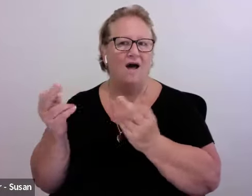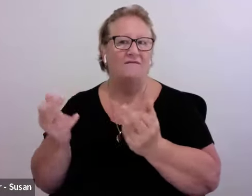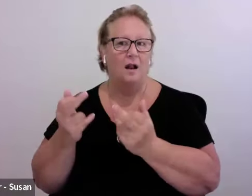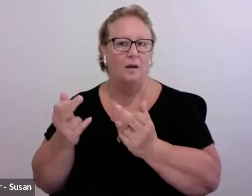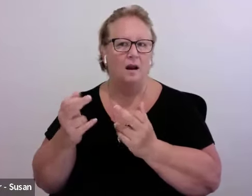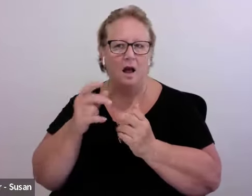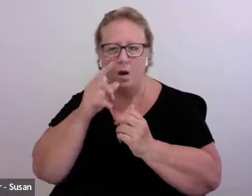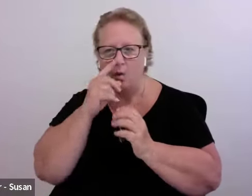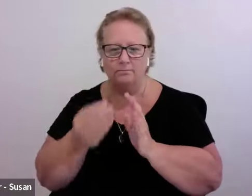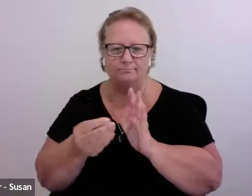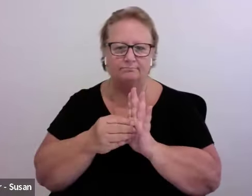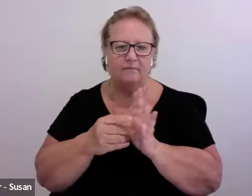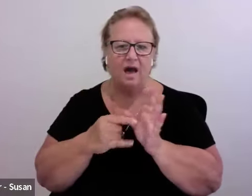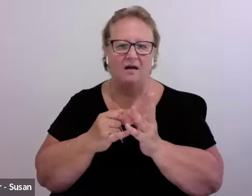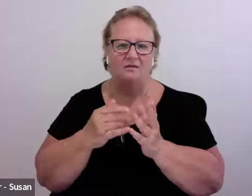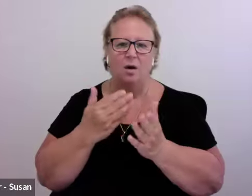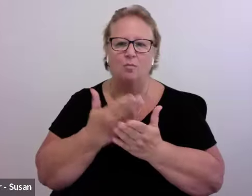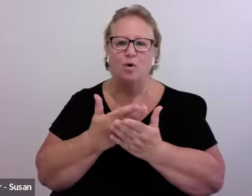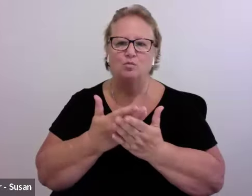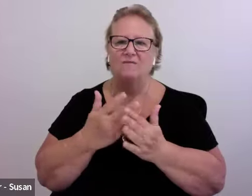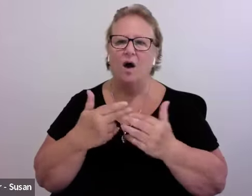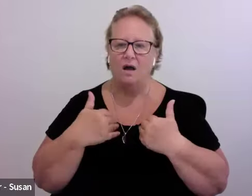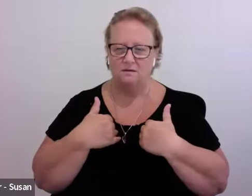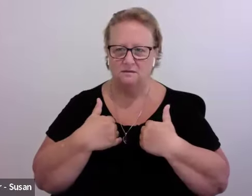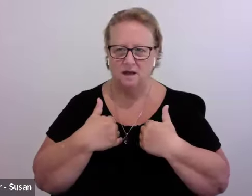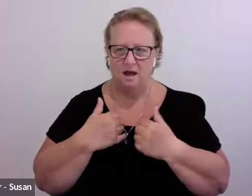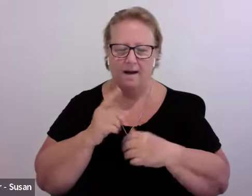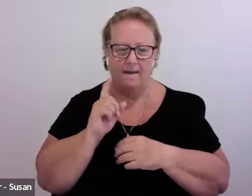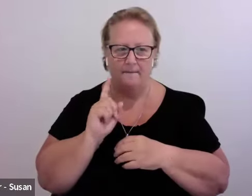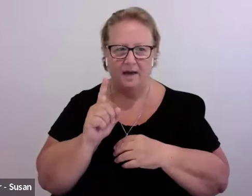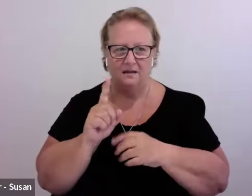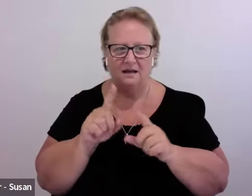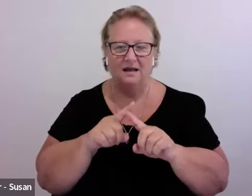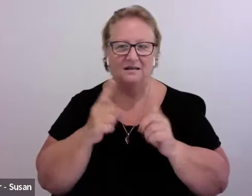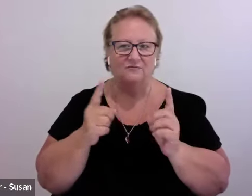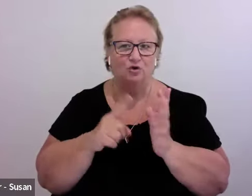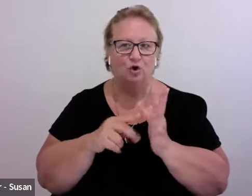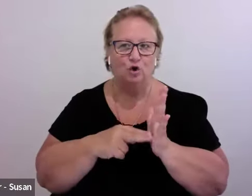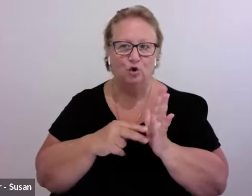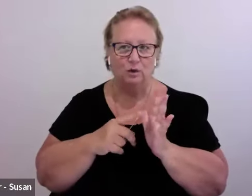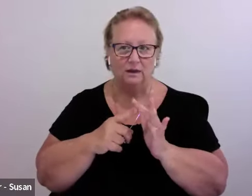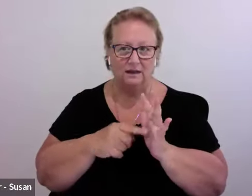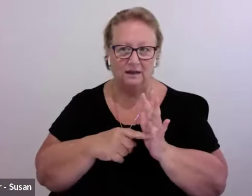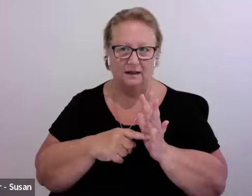pursuing its own NDRP application with another partner and therefore would not be available to be named